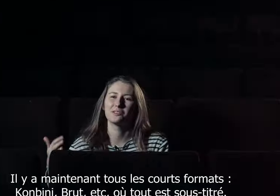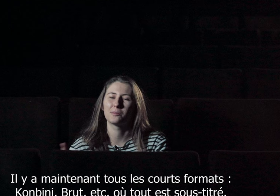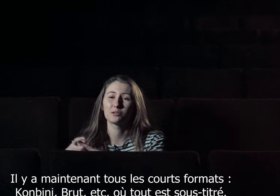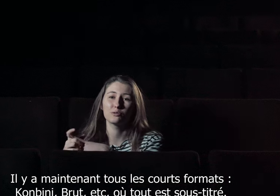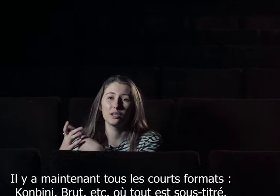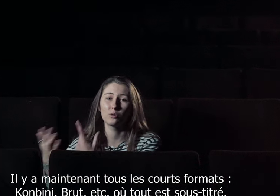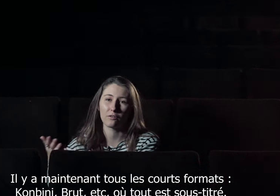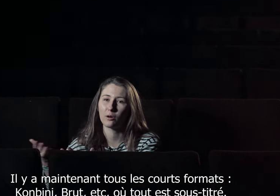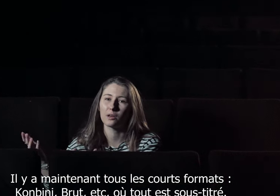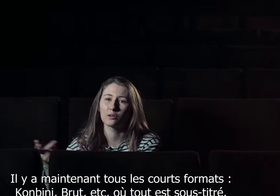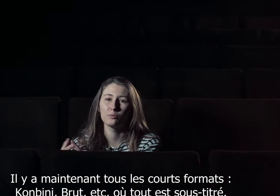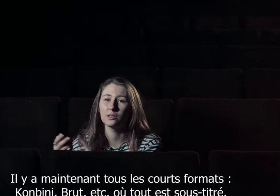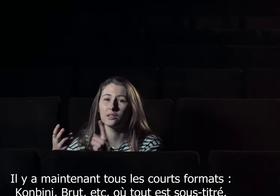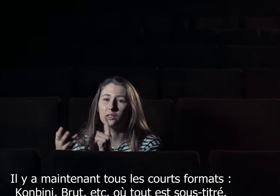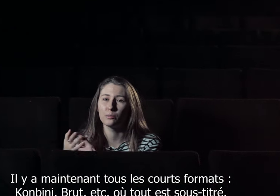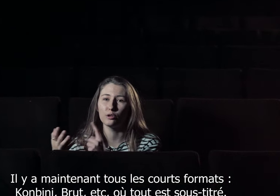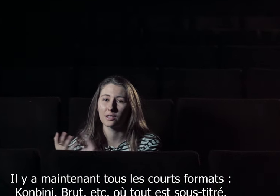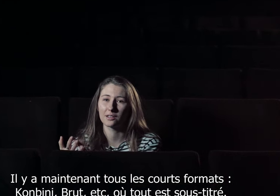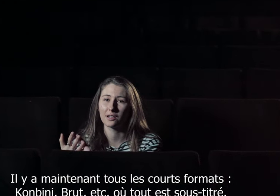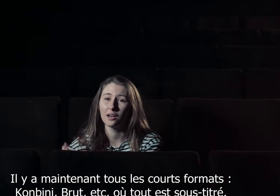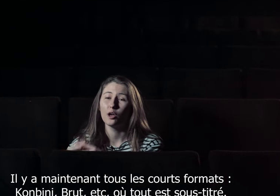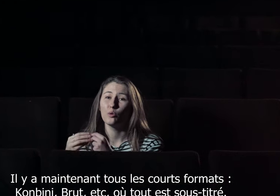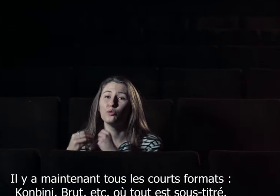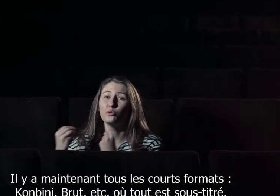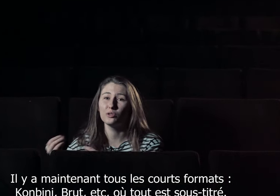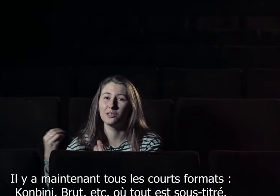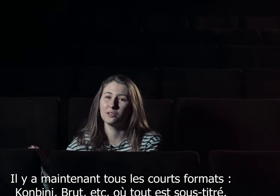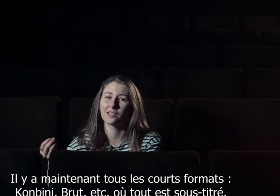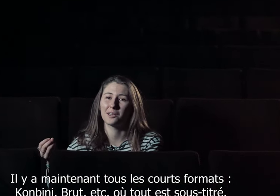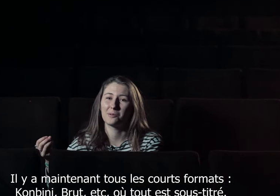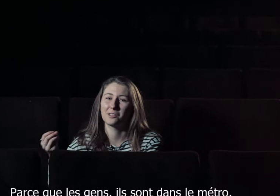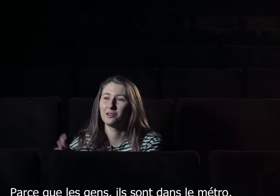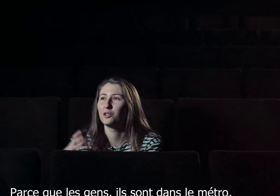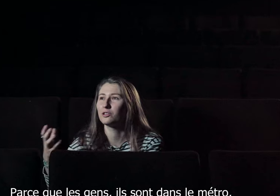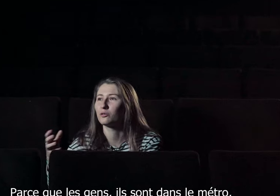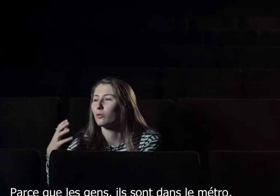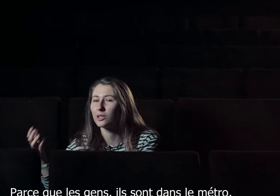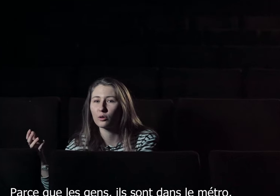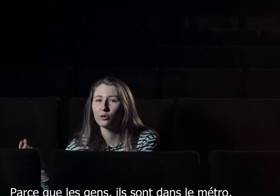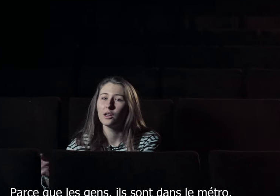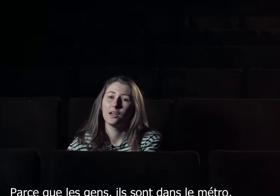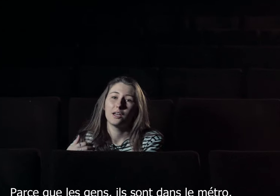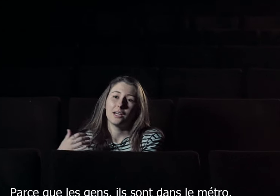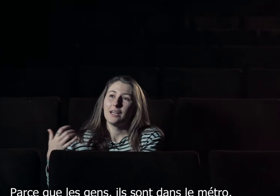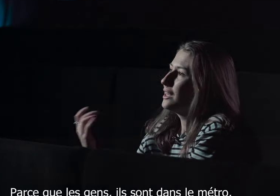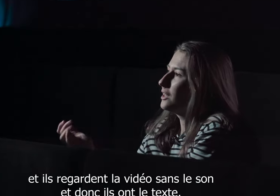There are now all the short formats: Konbini, Brut, etc., where everything is subtitled. Because people, they are in the metro,